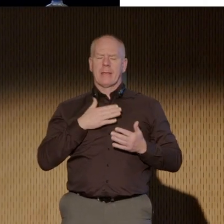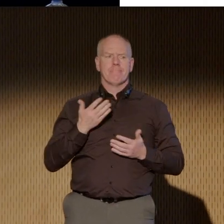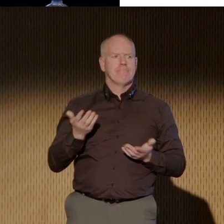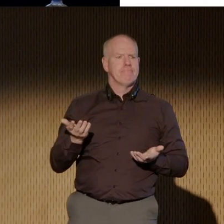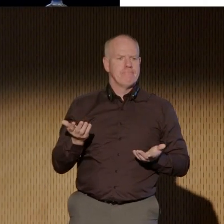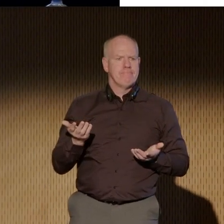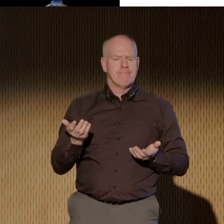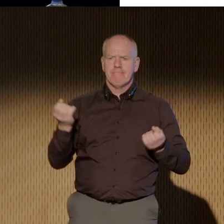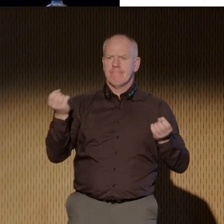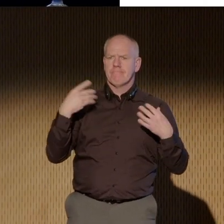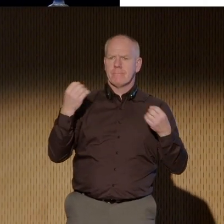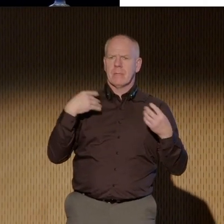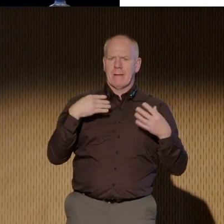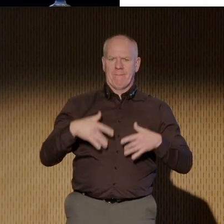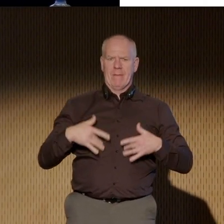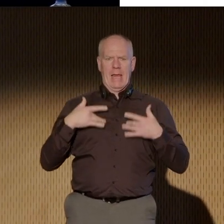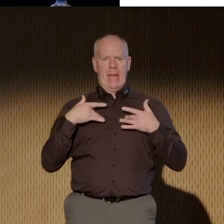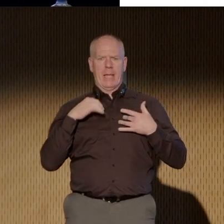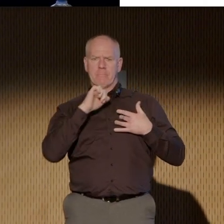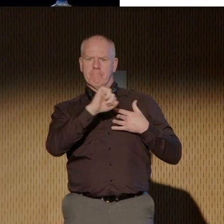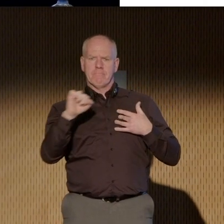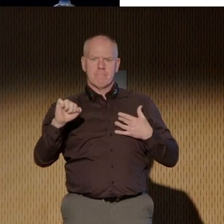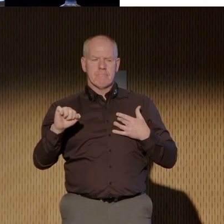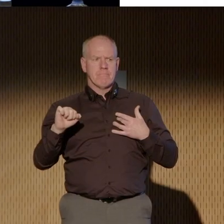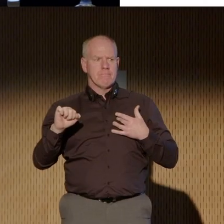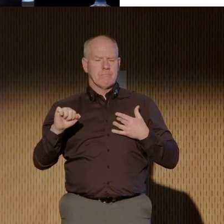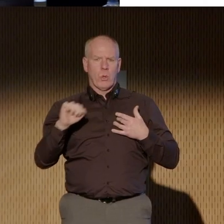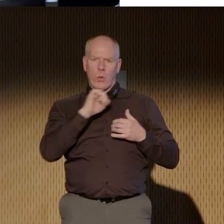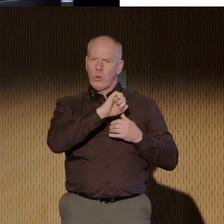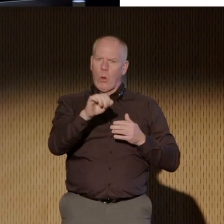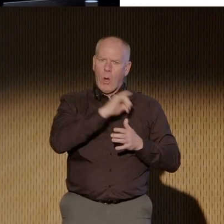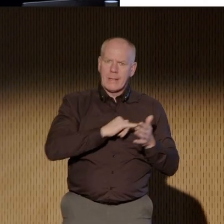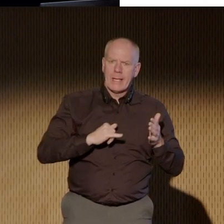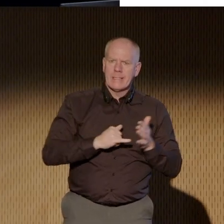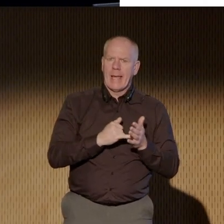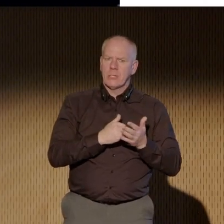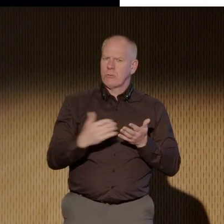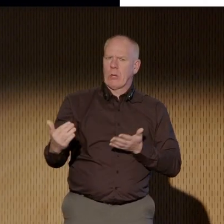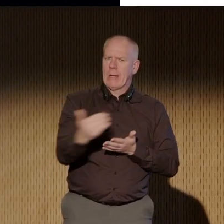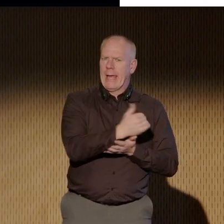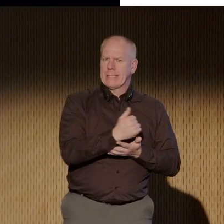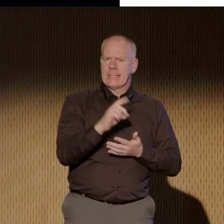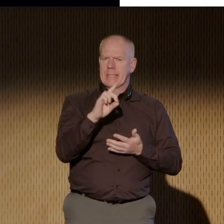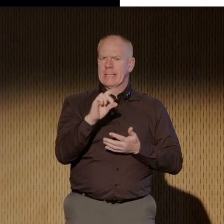give us a little bit of a sense of what you or your organisation are already collecting?